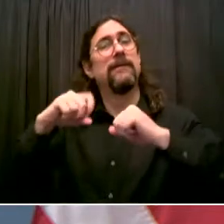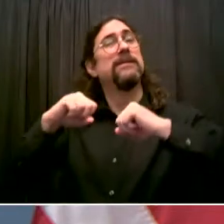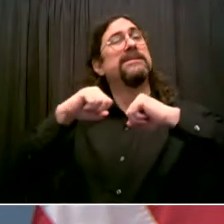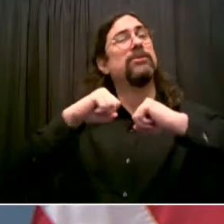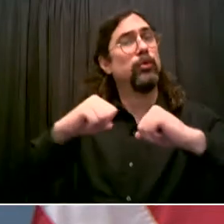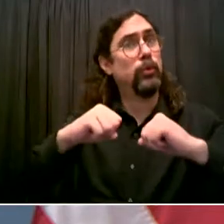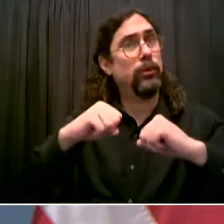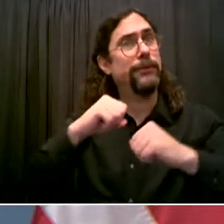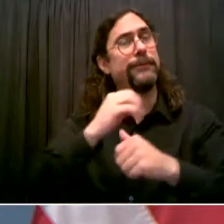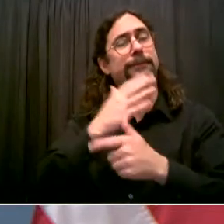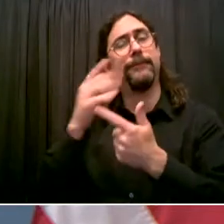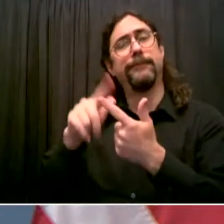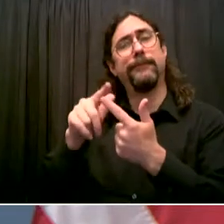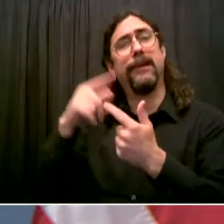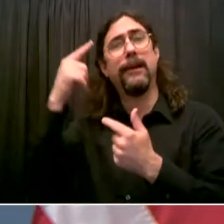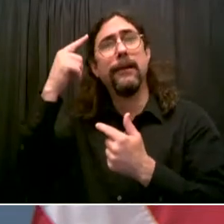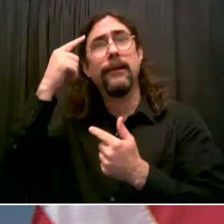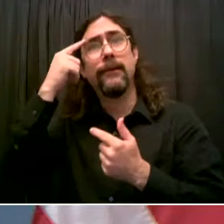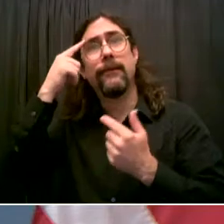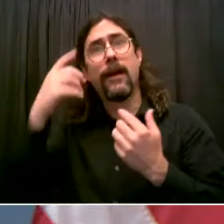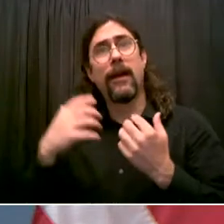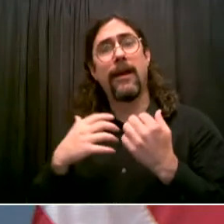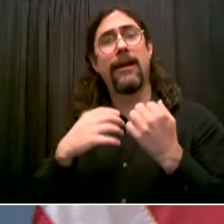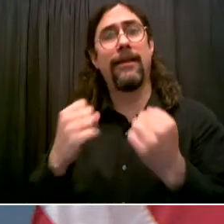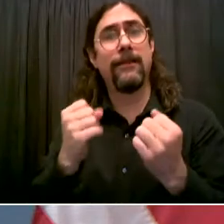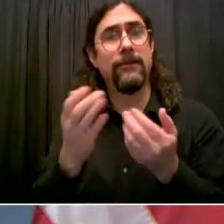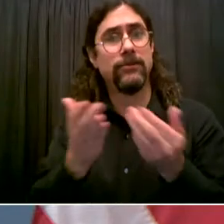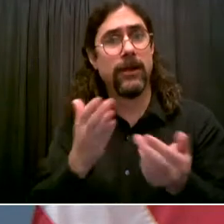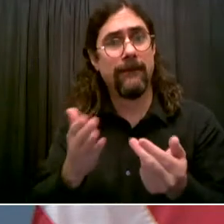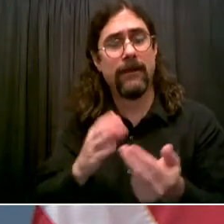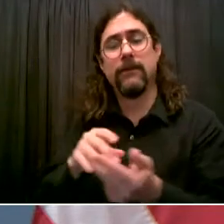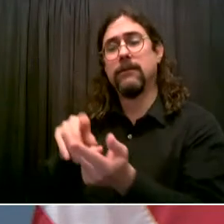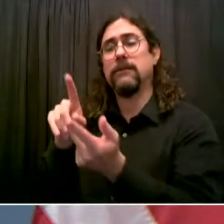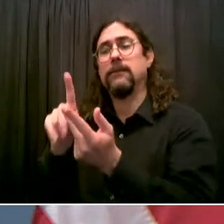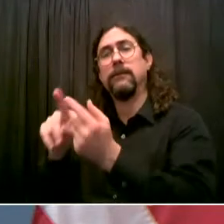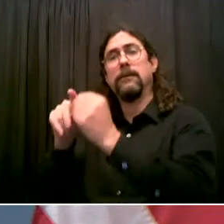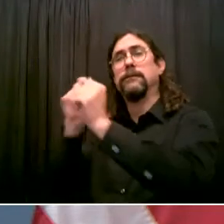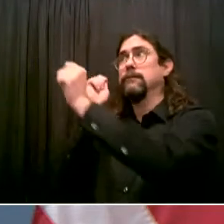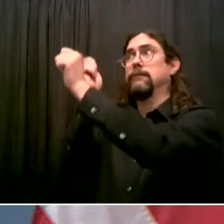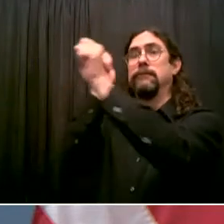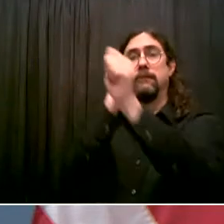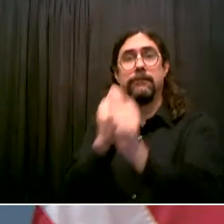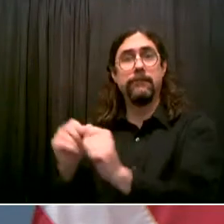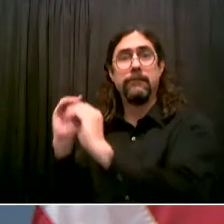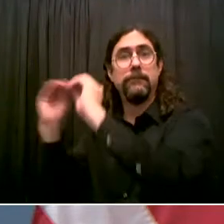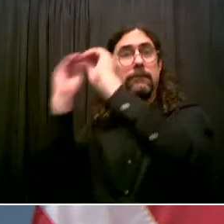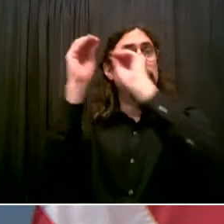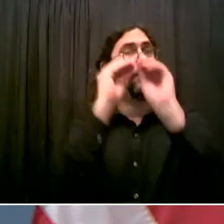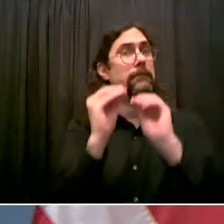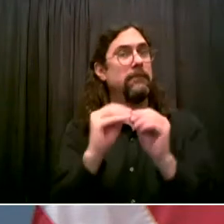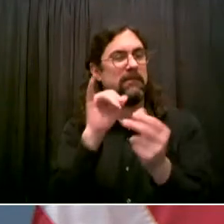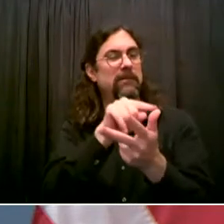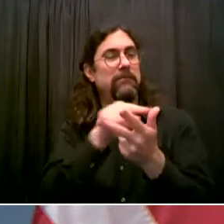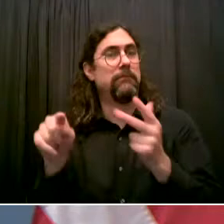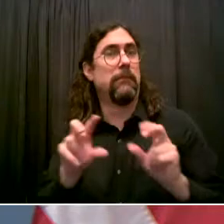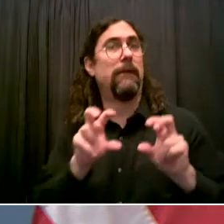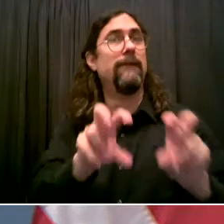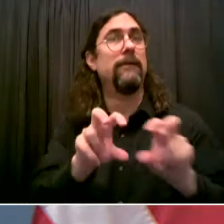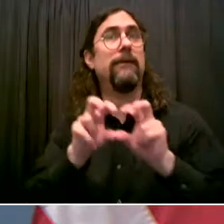AN INVESTMENT IN HEALTH SERVICES AND INVESTMENTS IN REPAIRS. WE